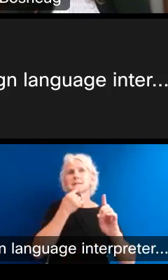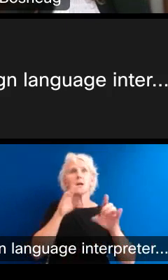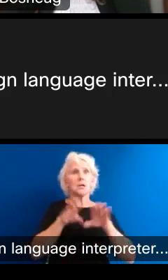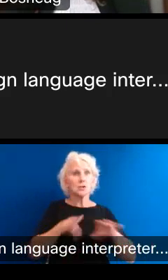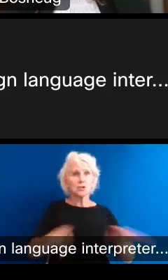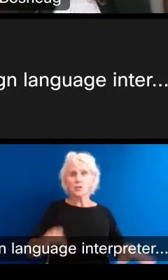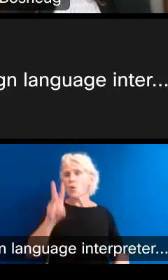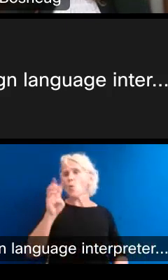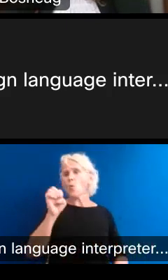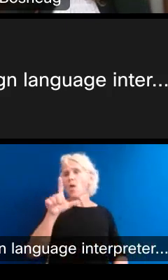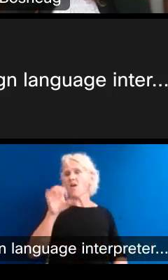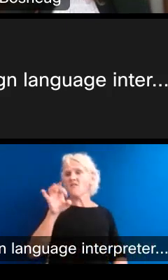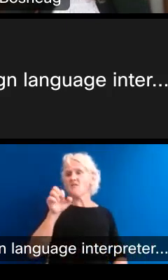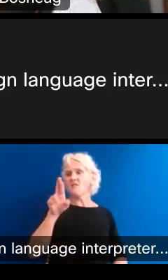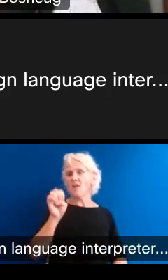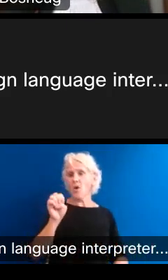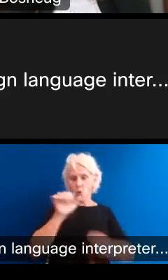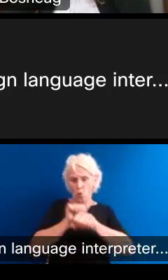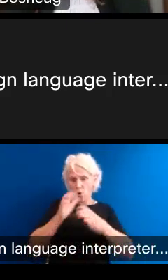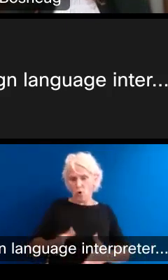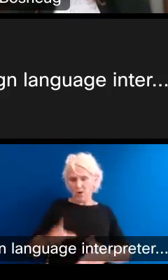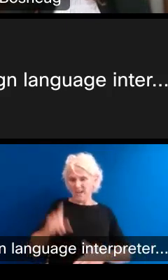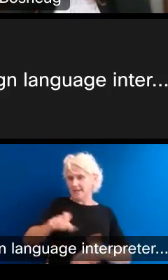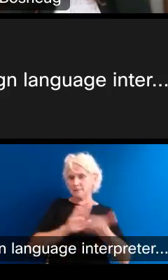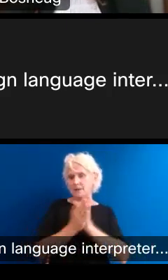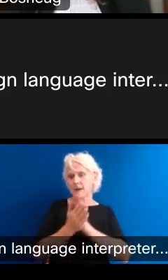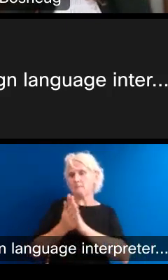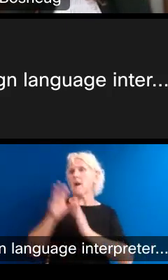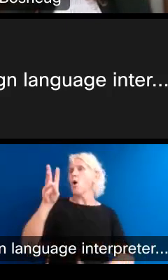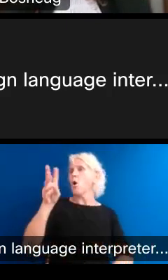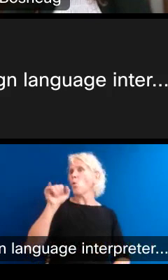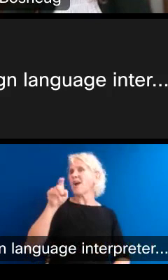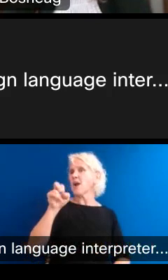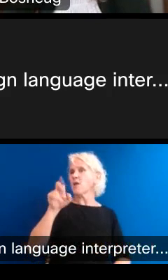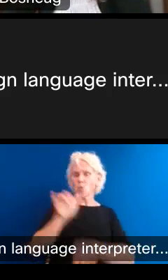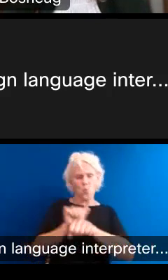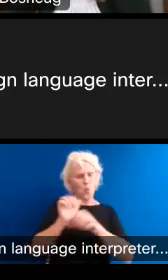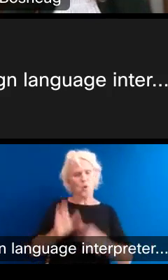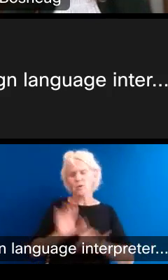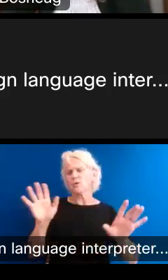to become a waiver worker or vice versa, rather it is for all workers to understand the scope of each